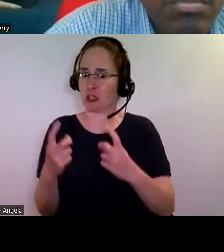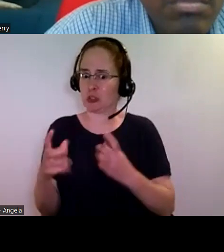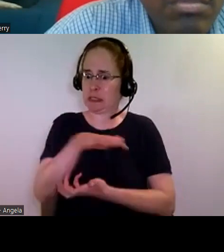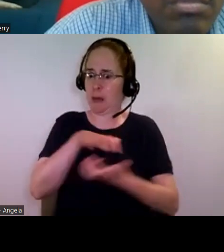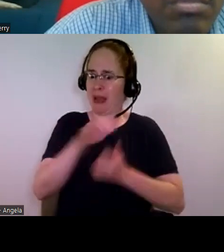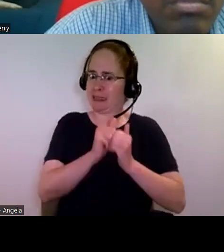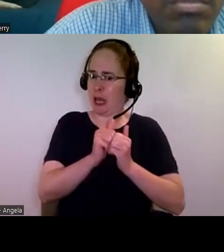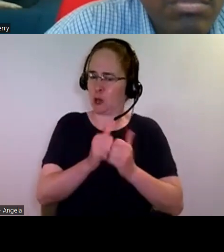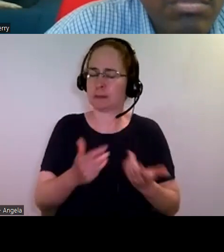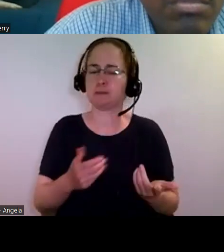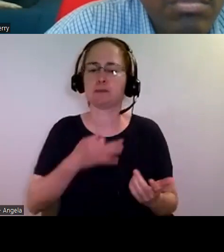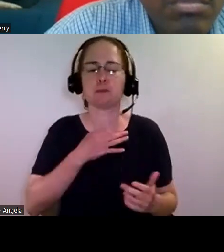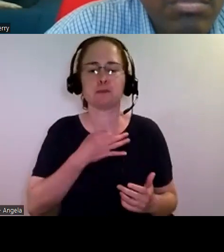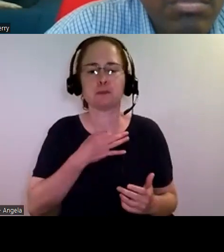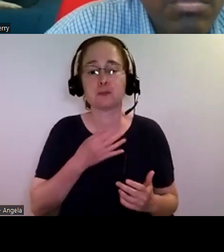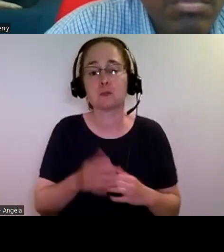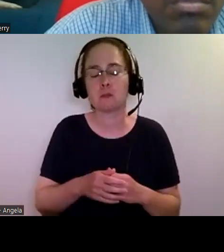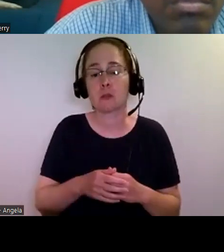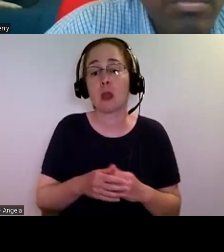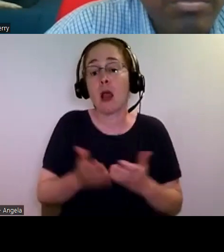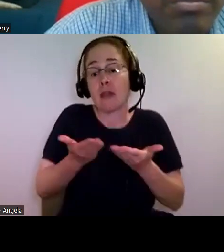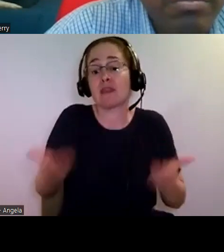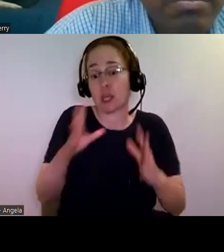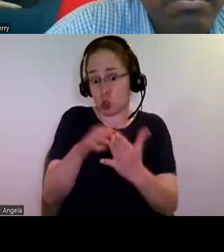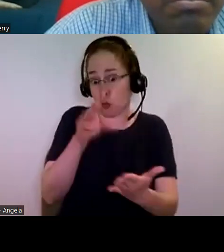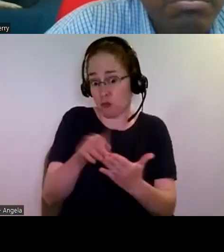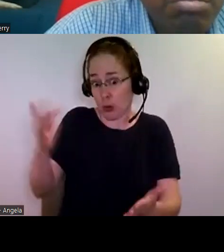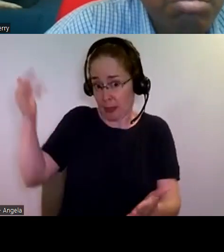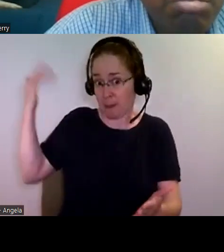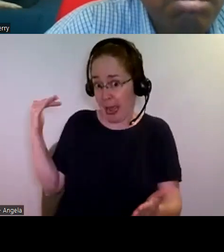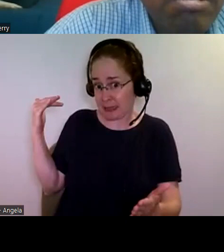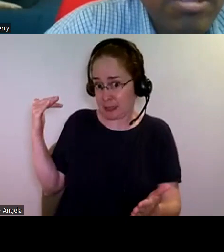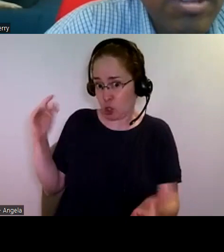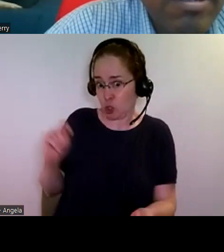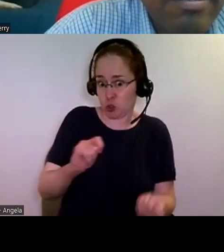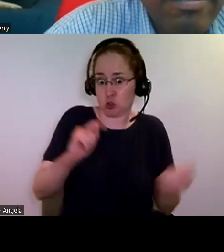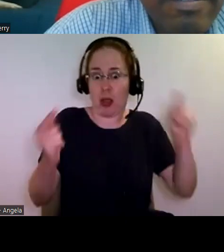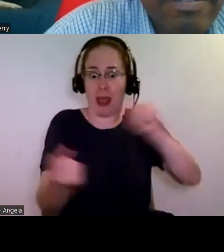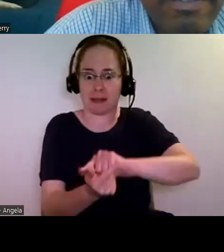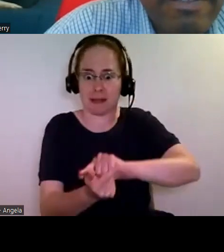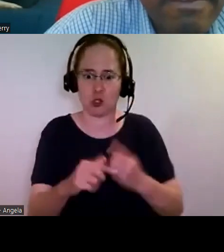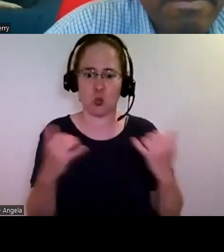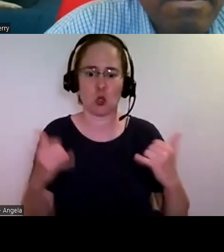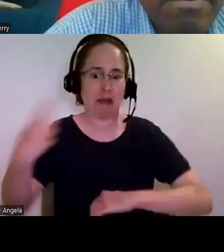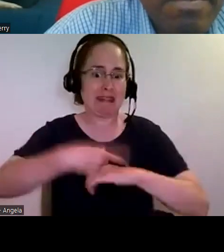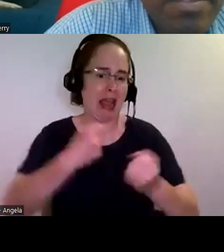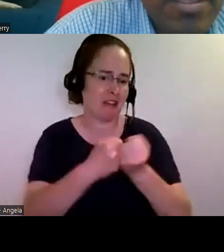have you taken the lessons from the past and translated it into current day advocacy? And